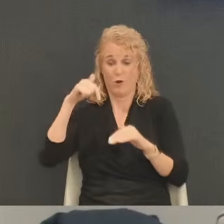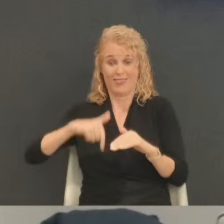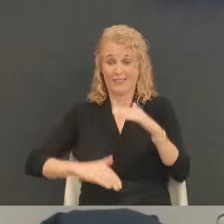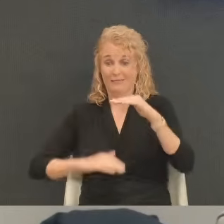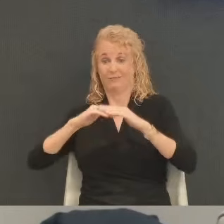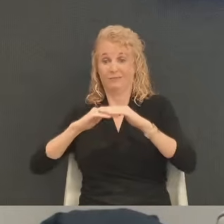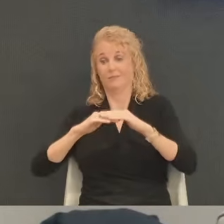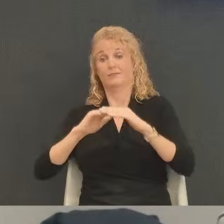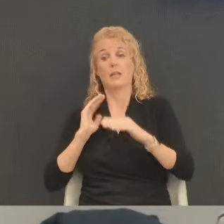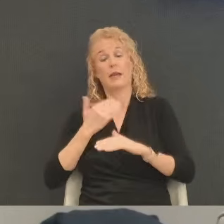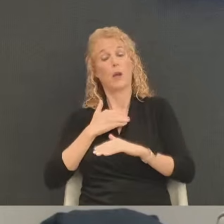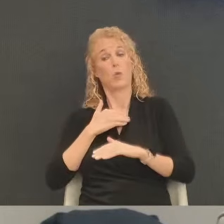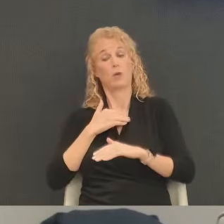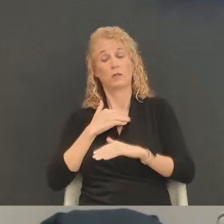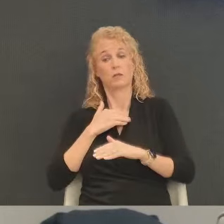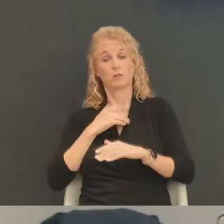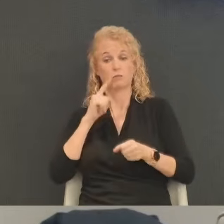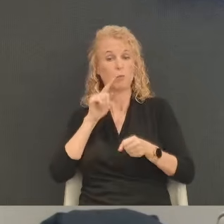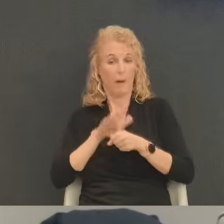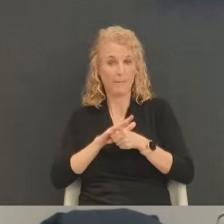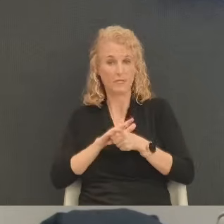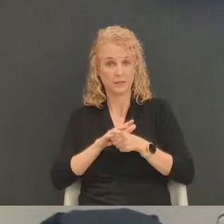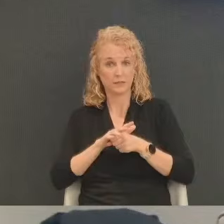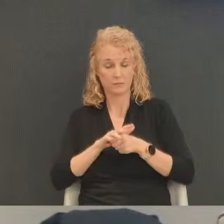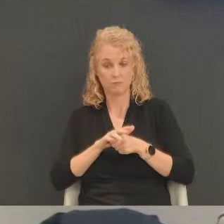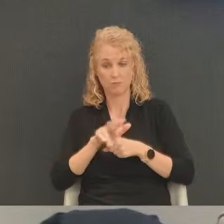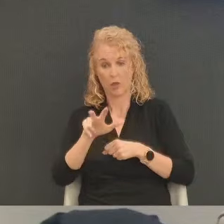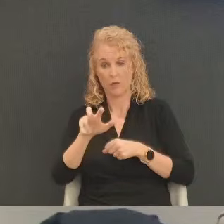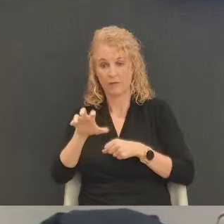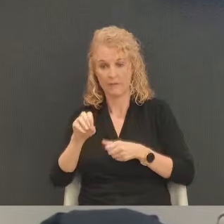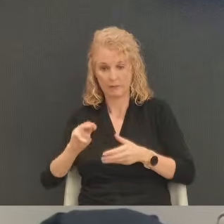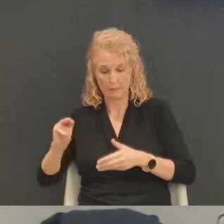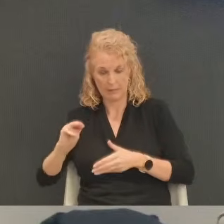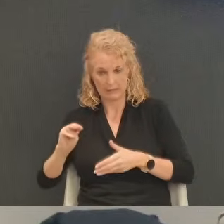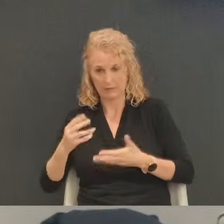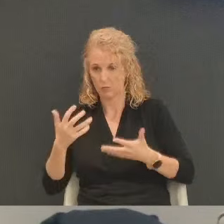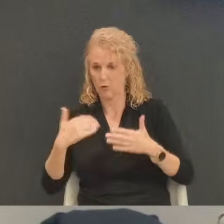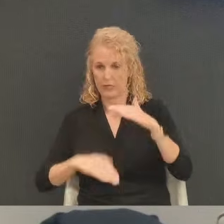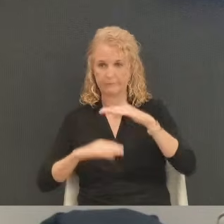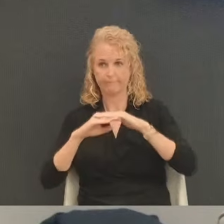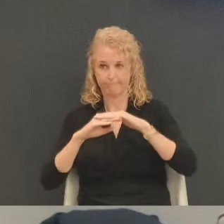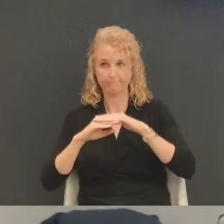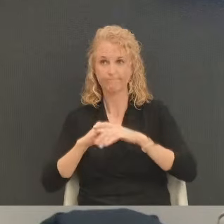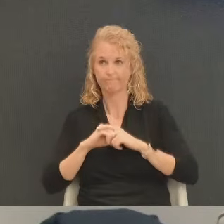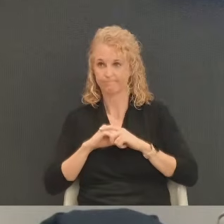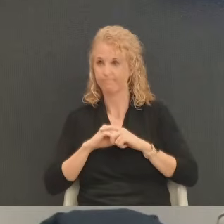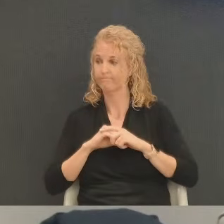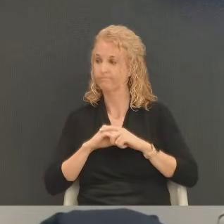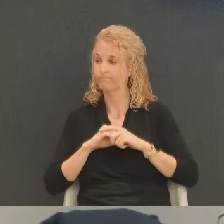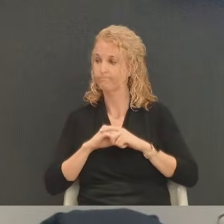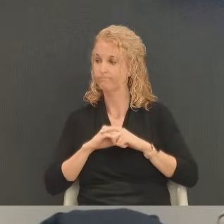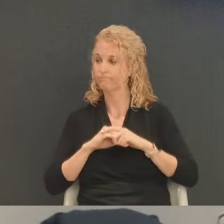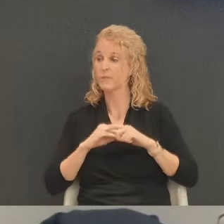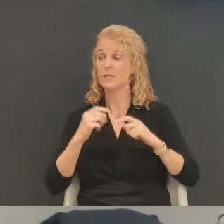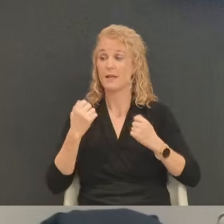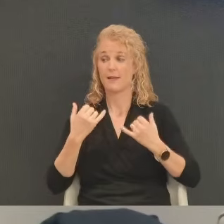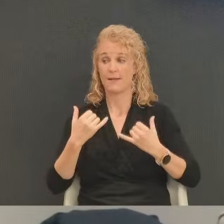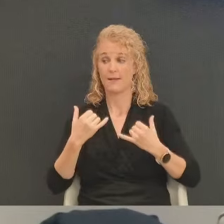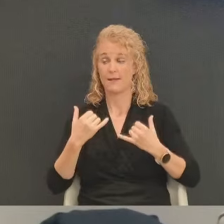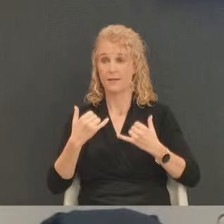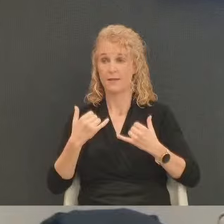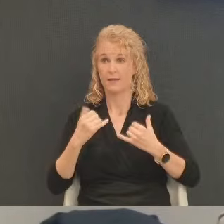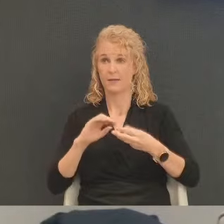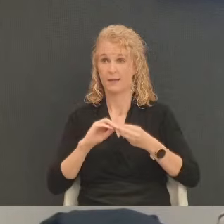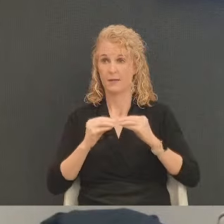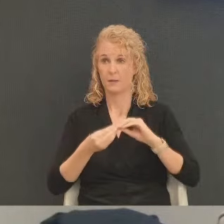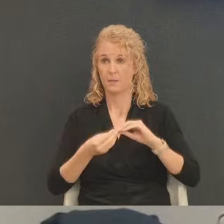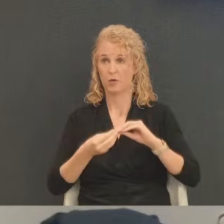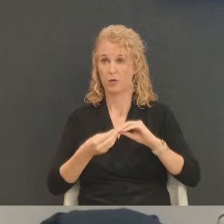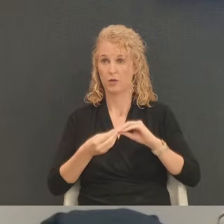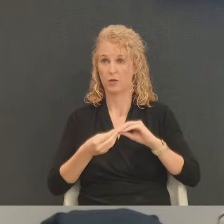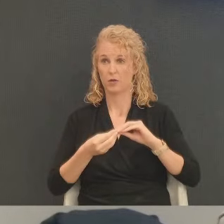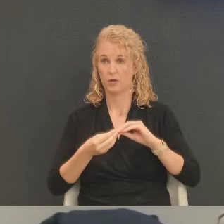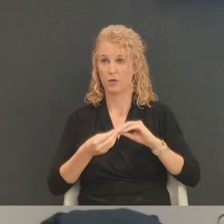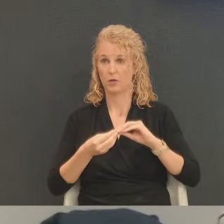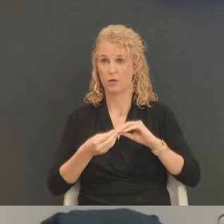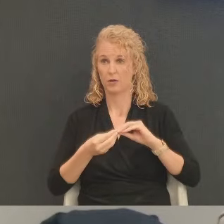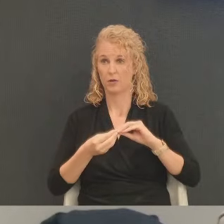so it keeps us within the 350 budget. Um, and I'd also like to speak about item 17,